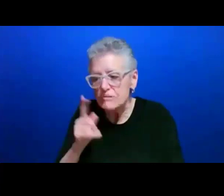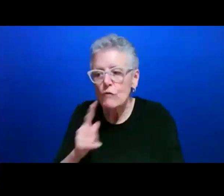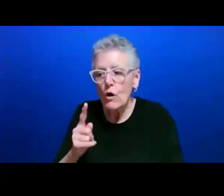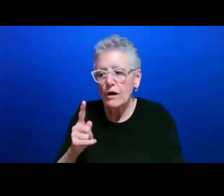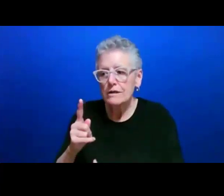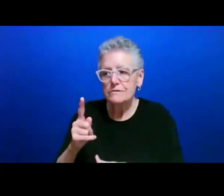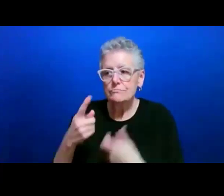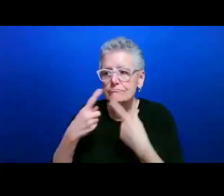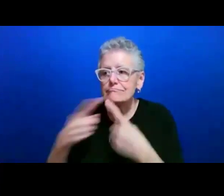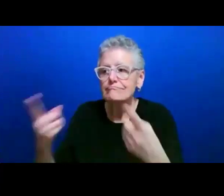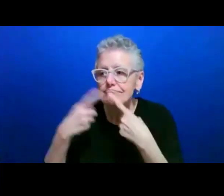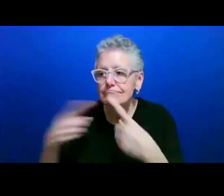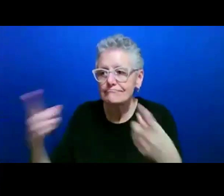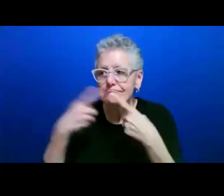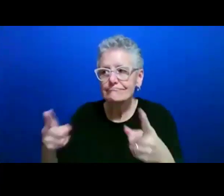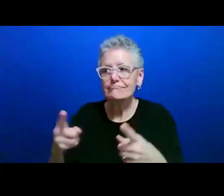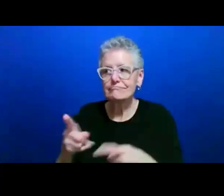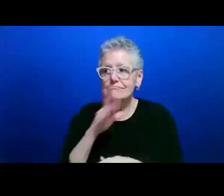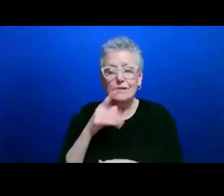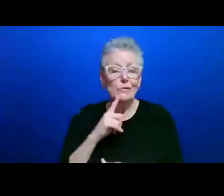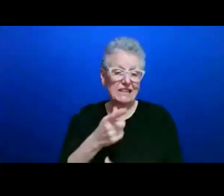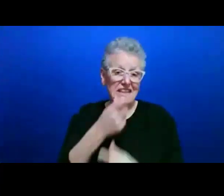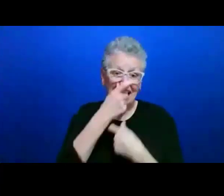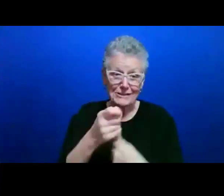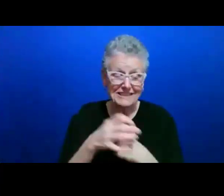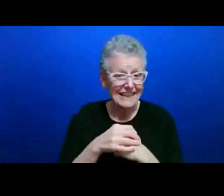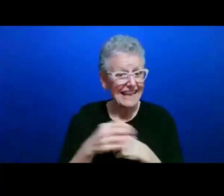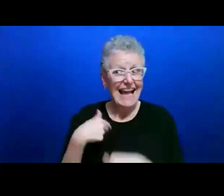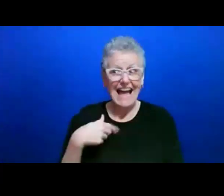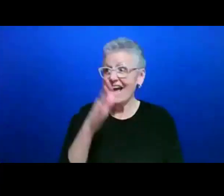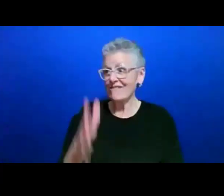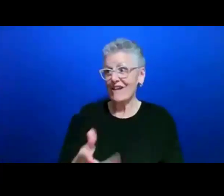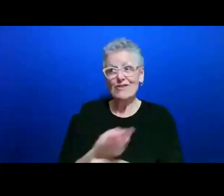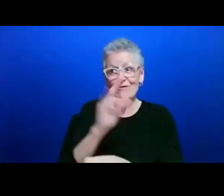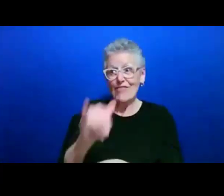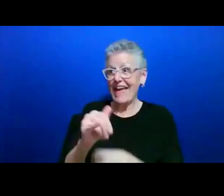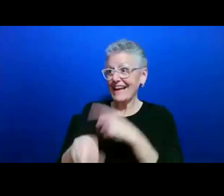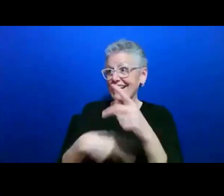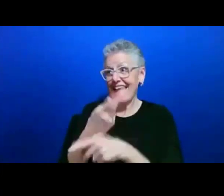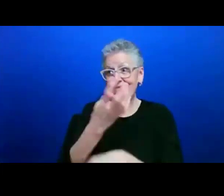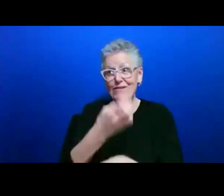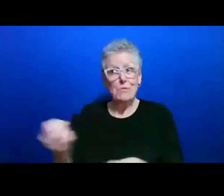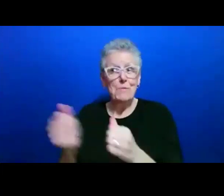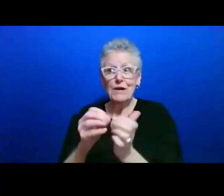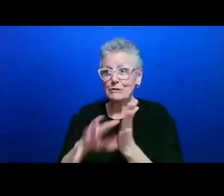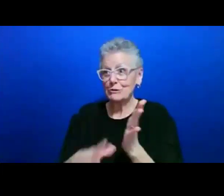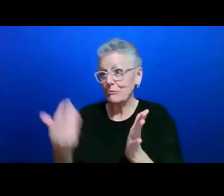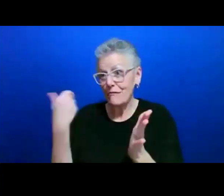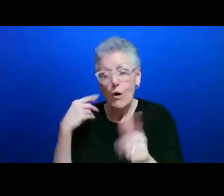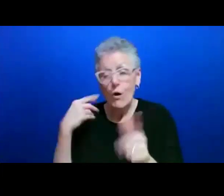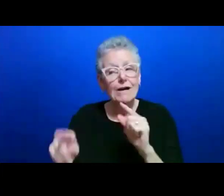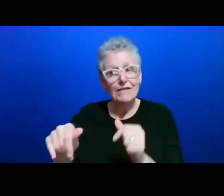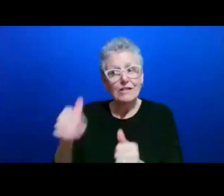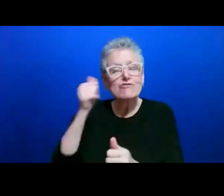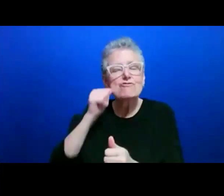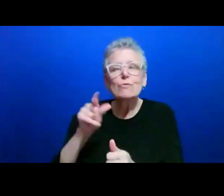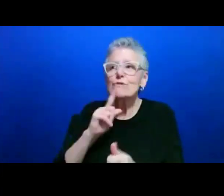which has been interesting. I've never done something like that with a student before, but she's been very successful.